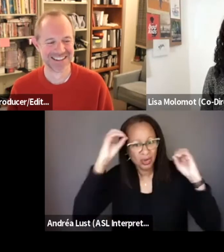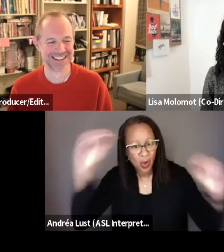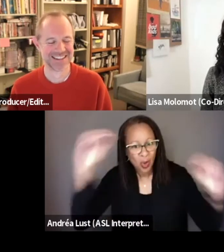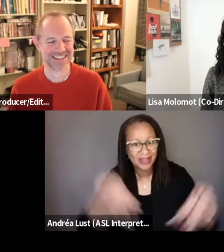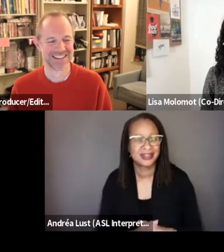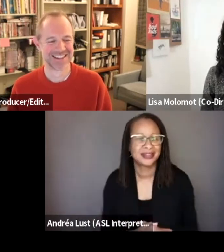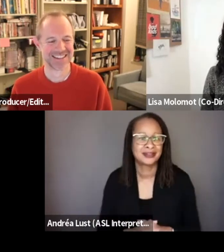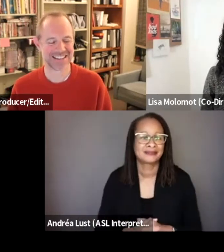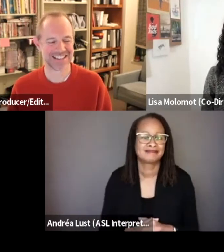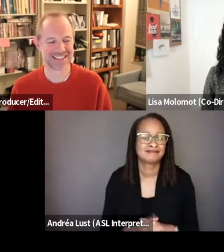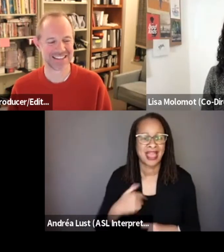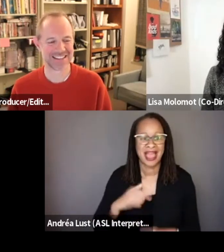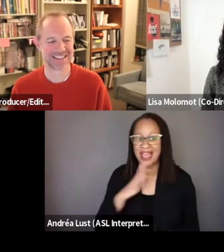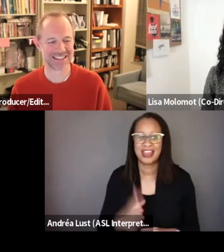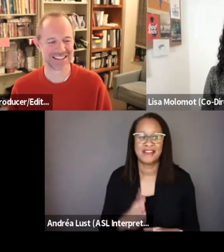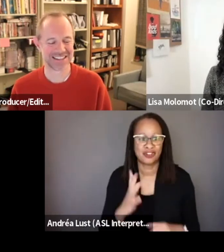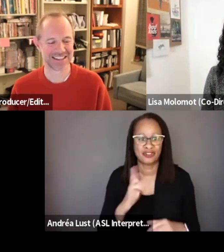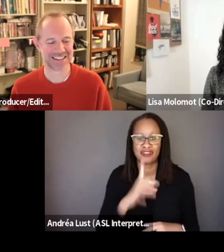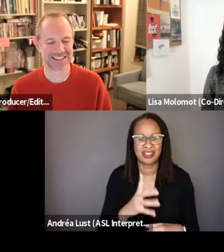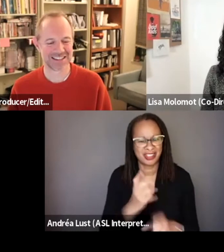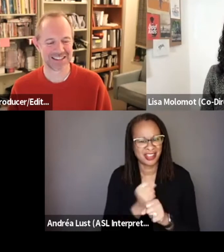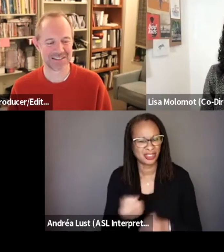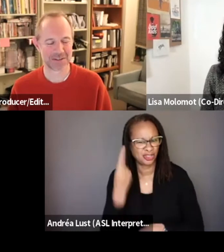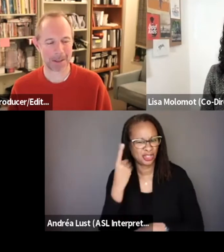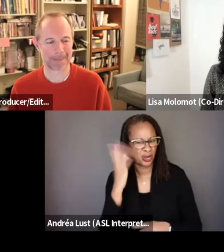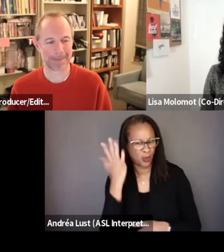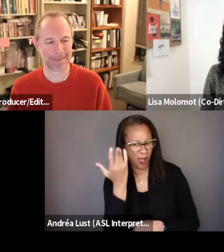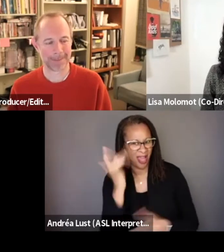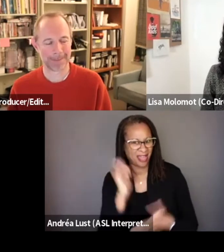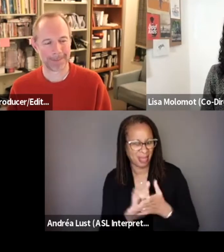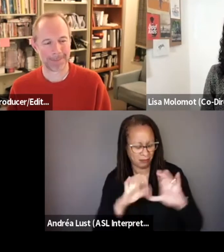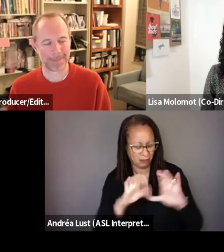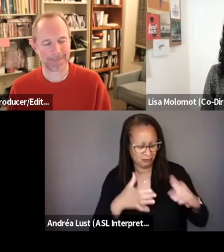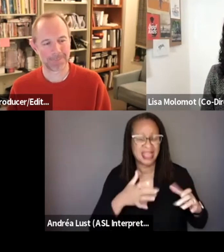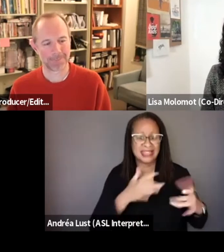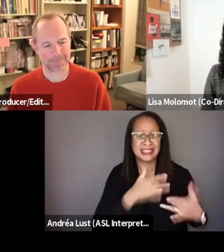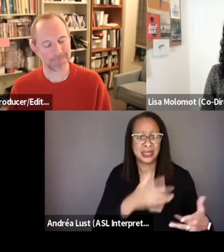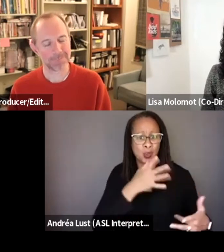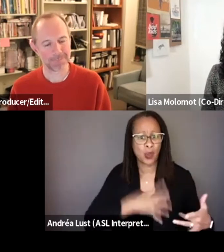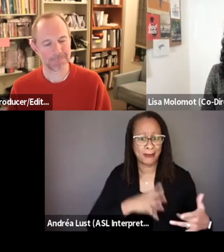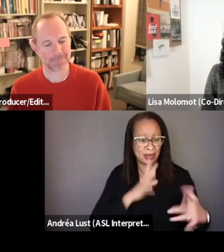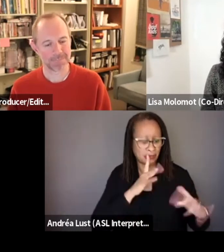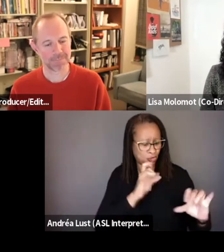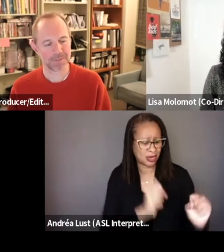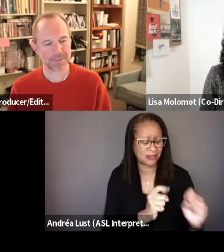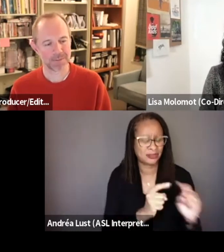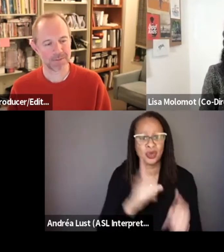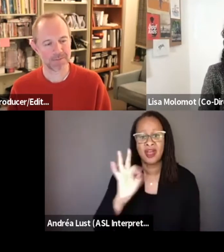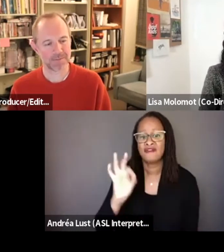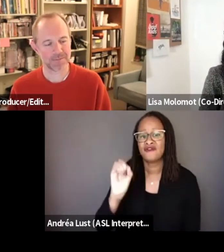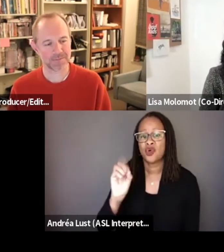I never really got to the bottom of it, why so many women are attracted to that area of study,